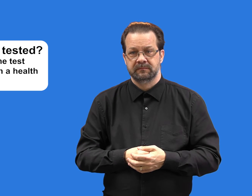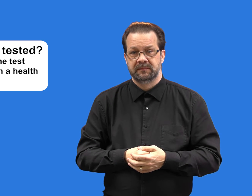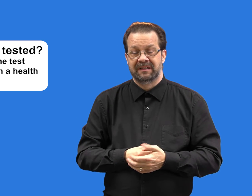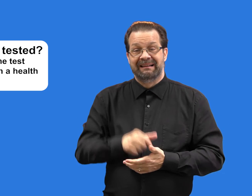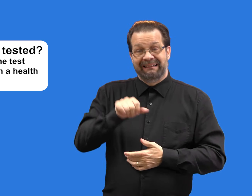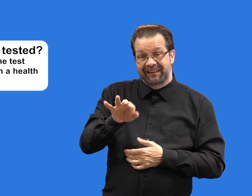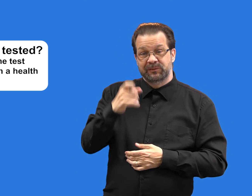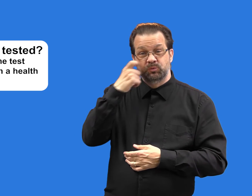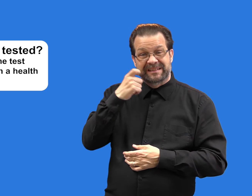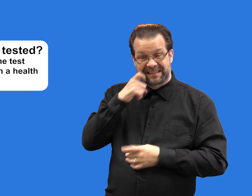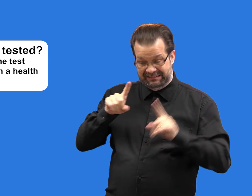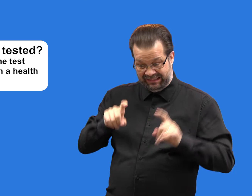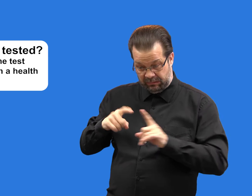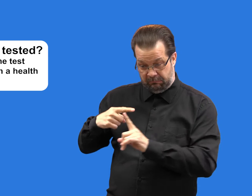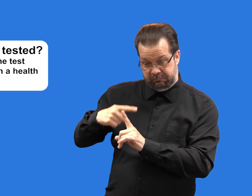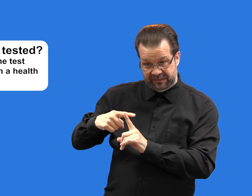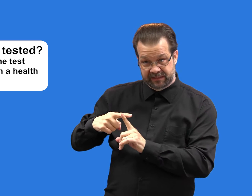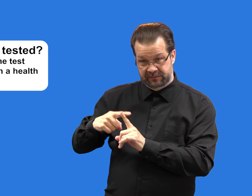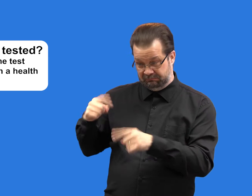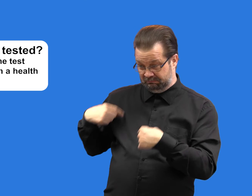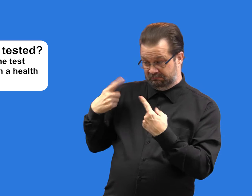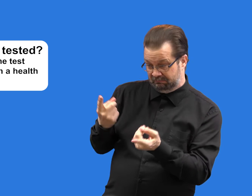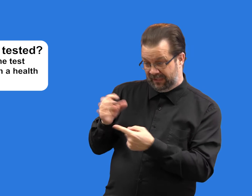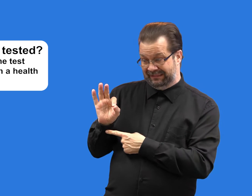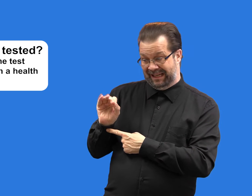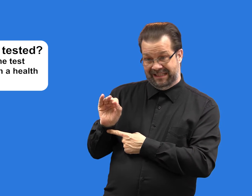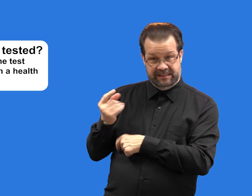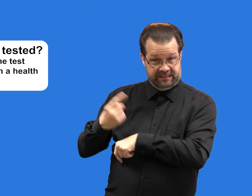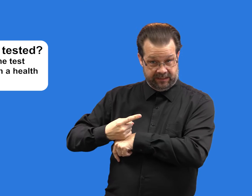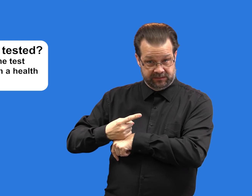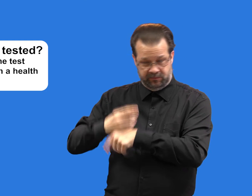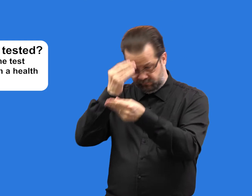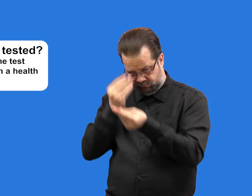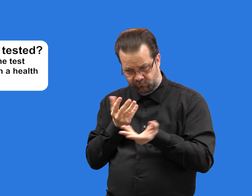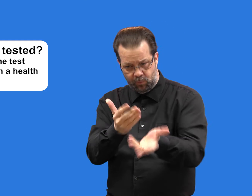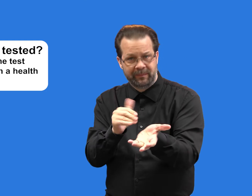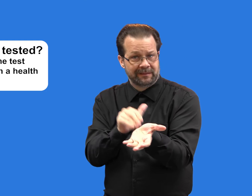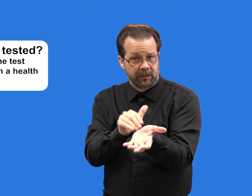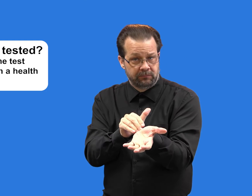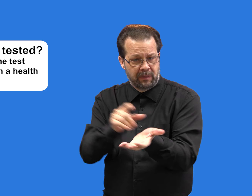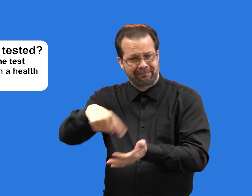Tell your provider if you've tested positive for COVID-19 in the past 90 days,